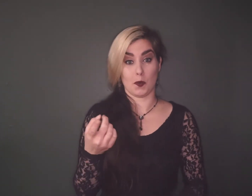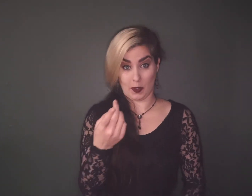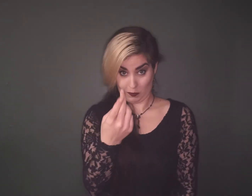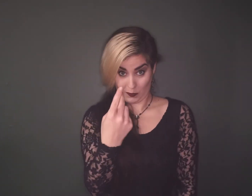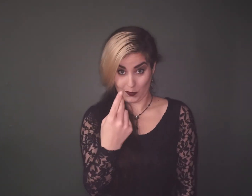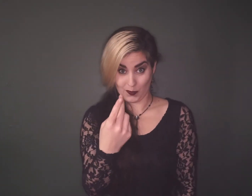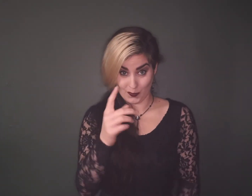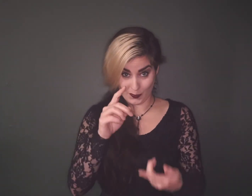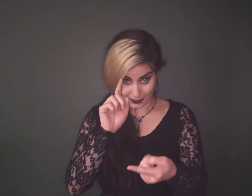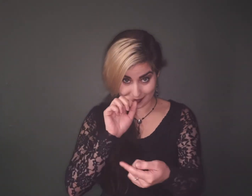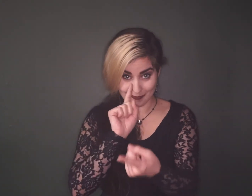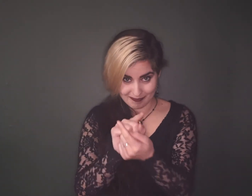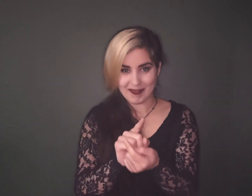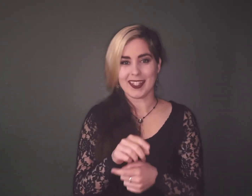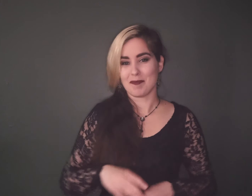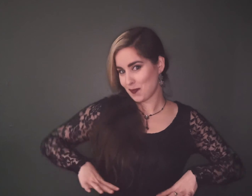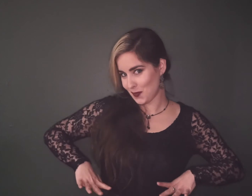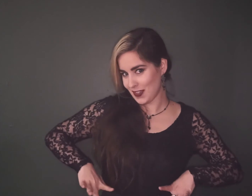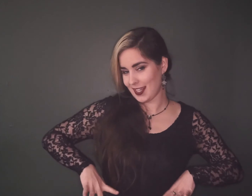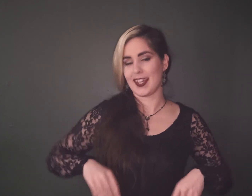...Where we met... in Newfoundland, Avalon Expo...